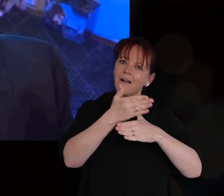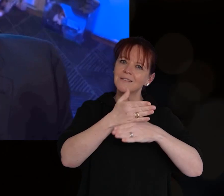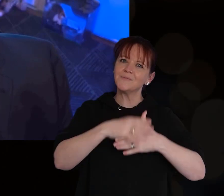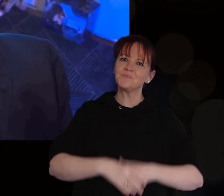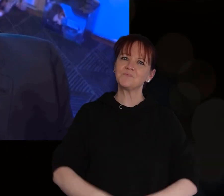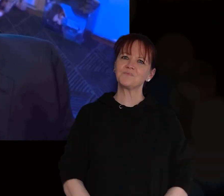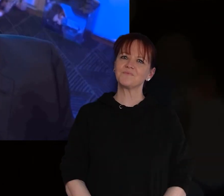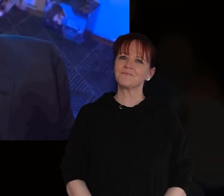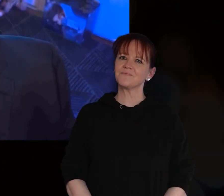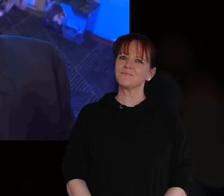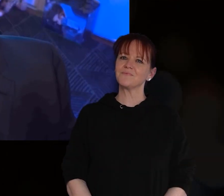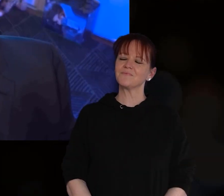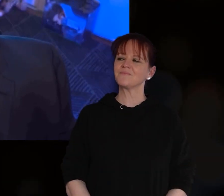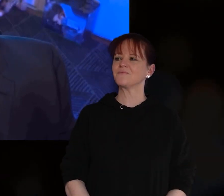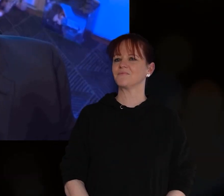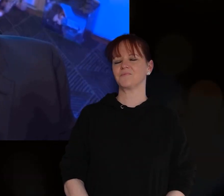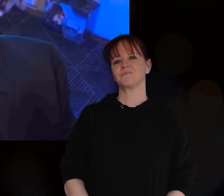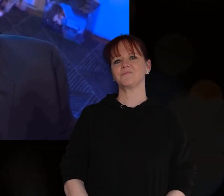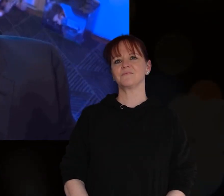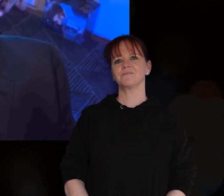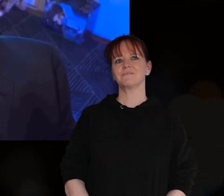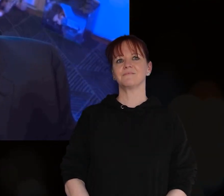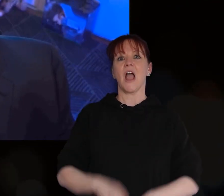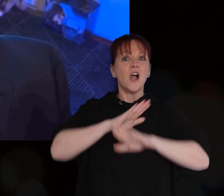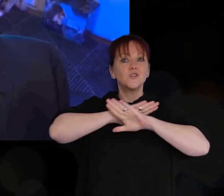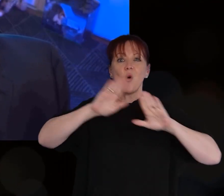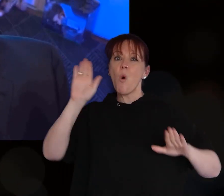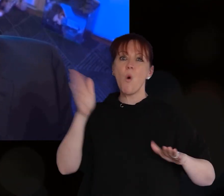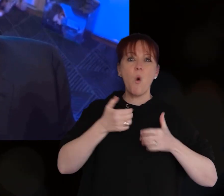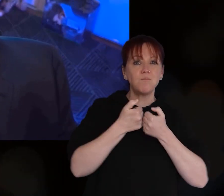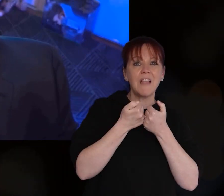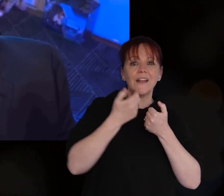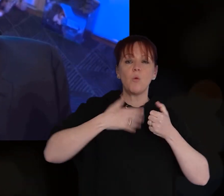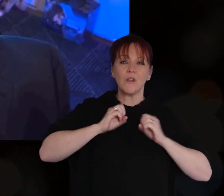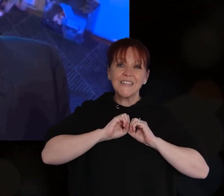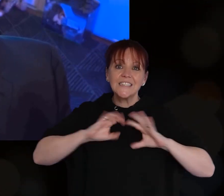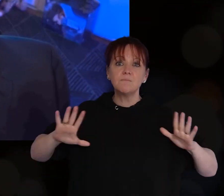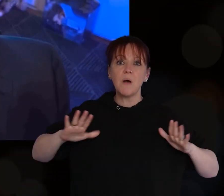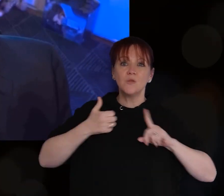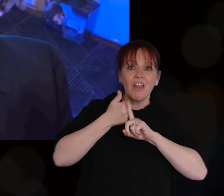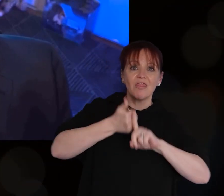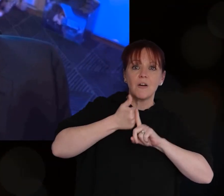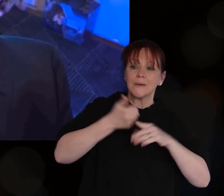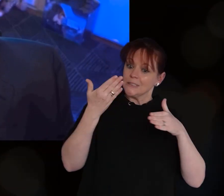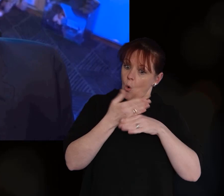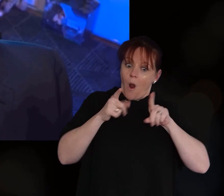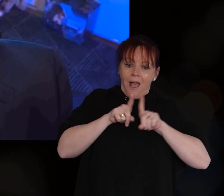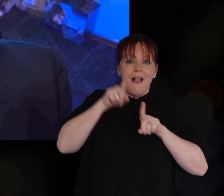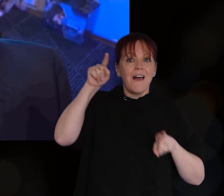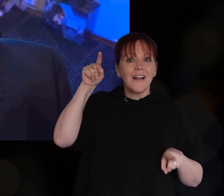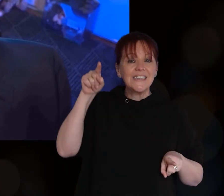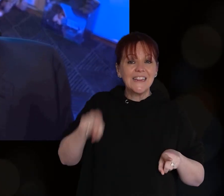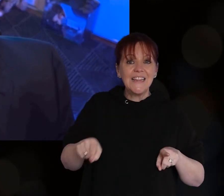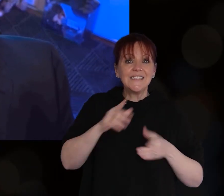Not everyone wants their games to be exposure therapy, so work like this that empowers players to make choices for themselves